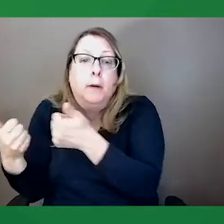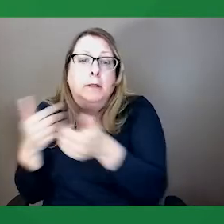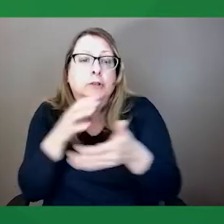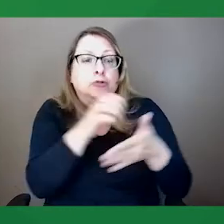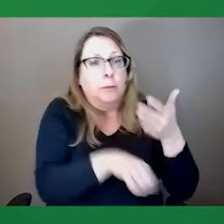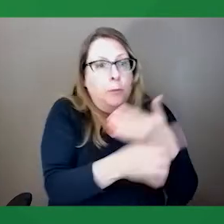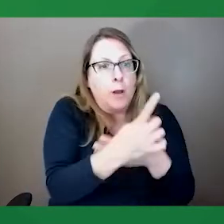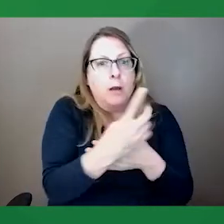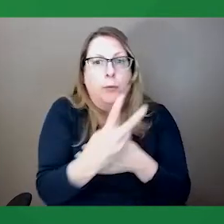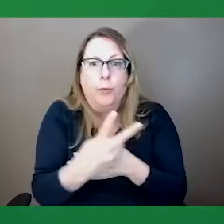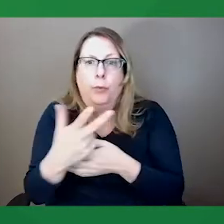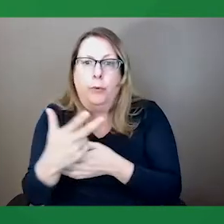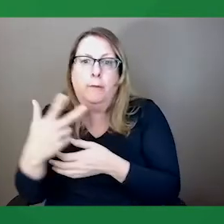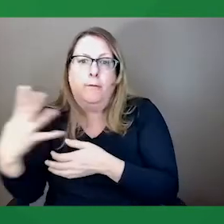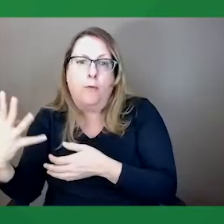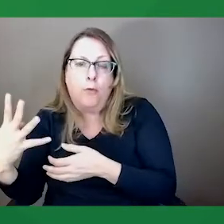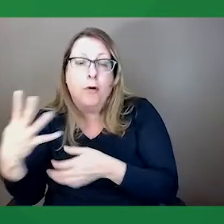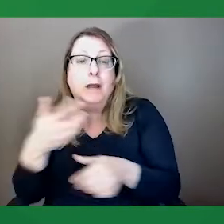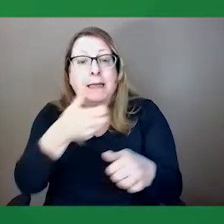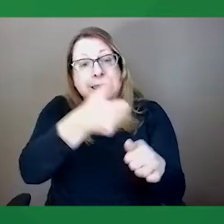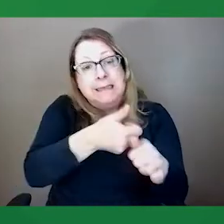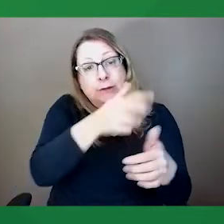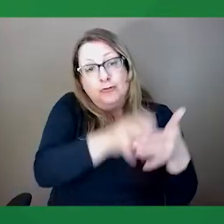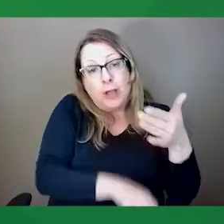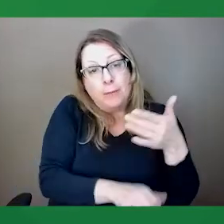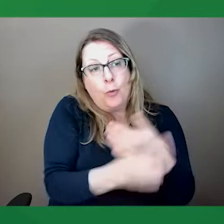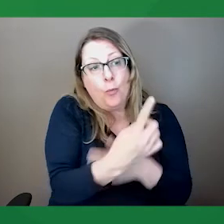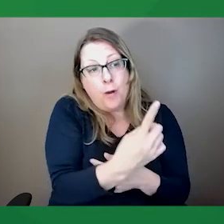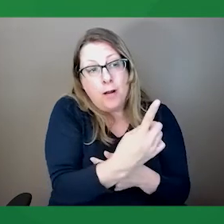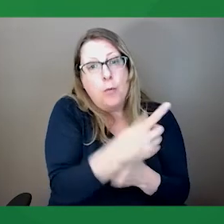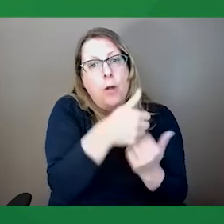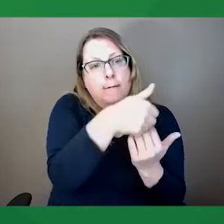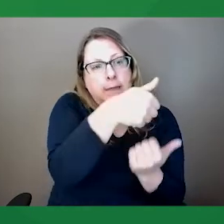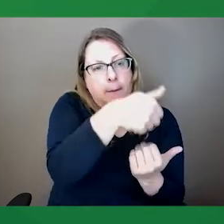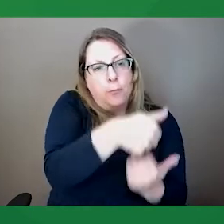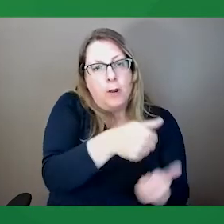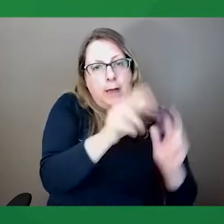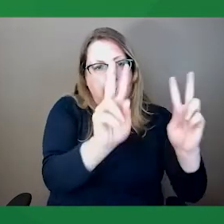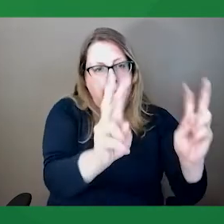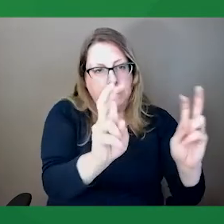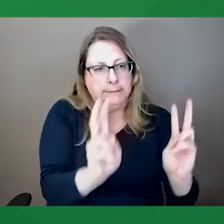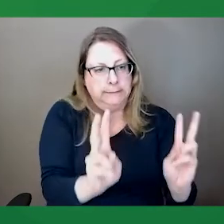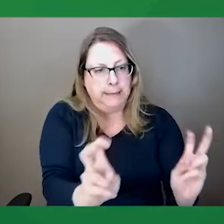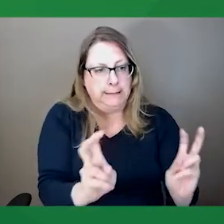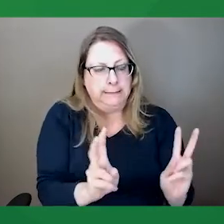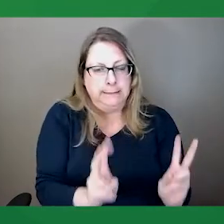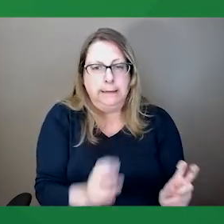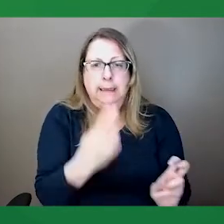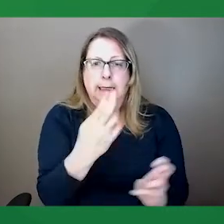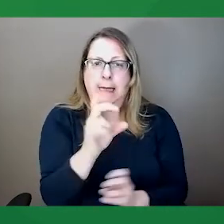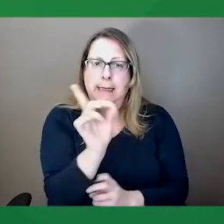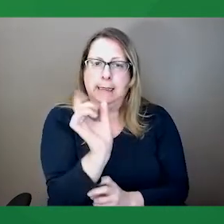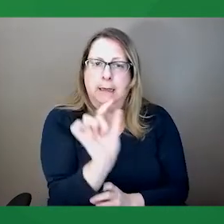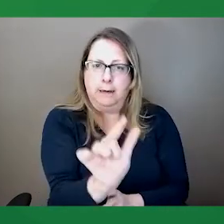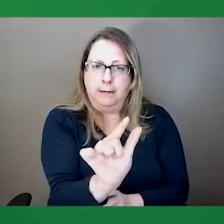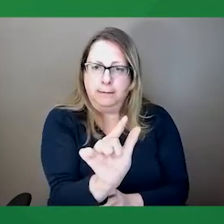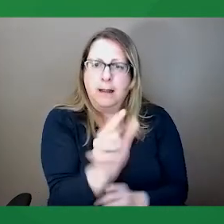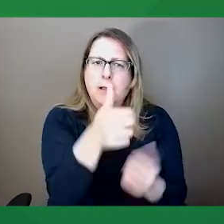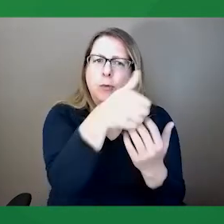a book has organization chapters. Within the chapters we have, I will call them sub chapters. And typically they have headings